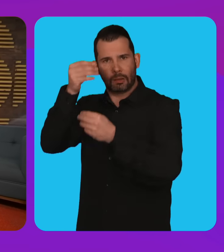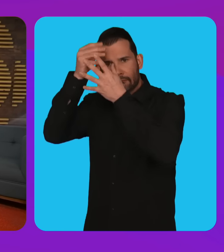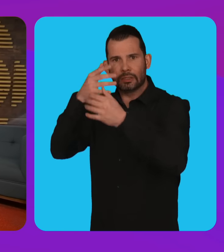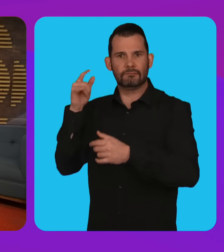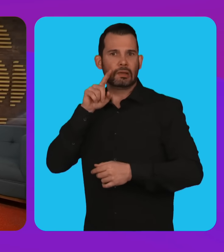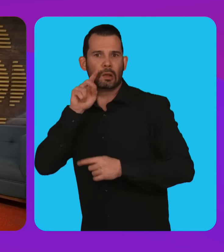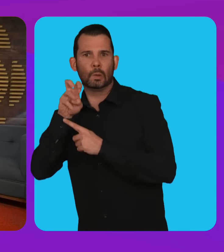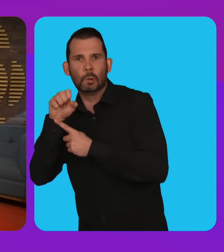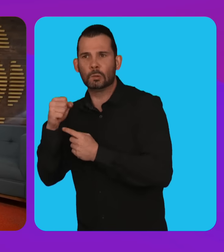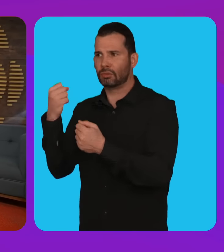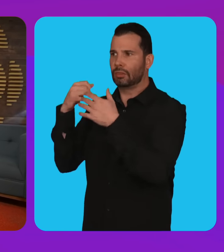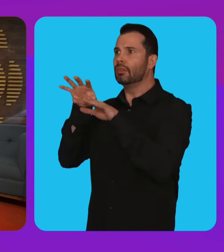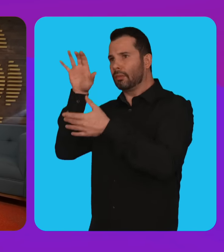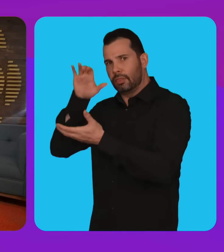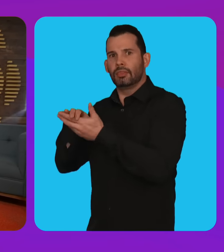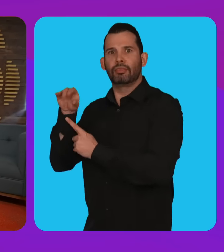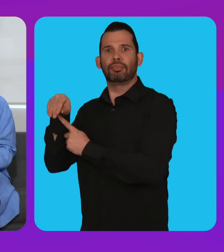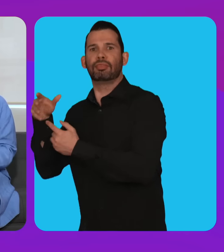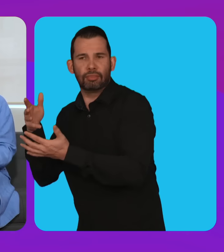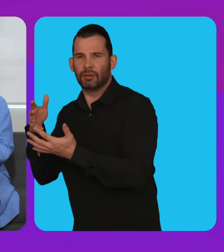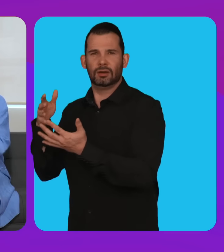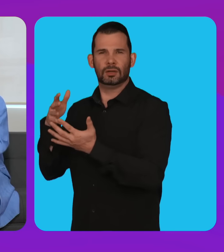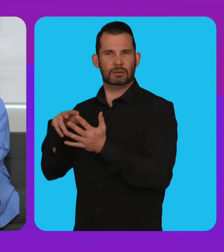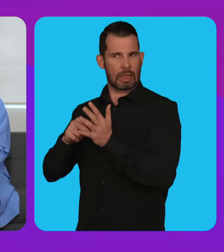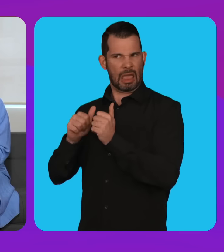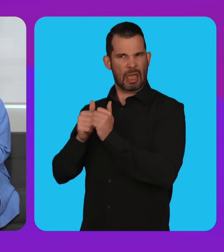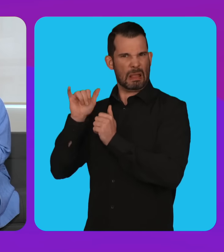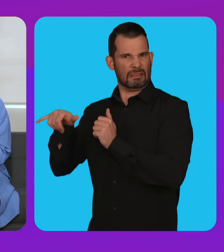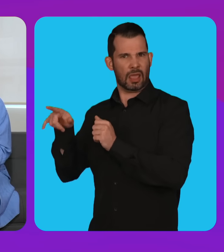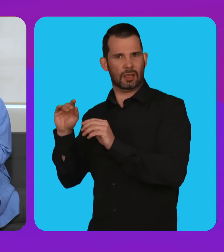And they're getting fed fake news and disinformation.